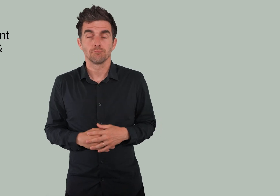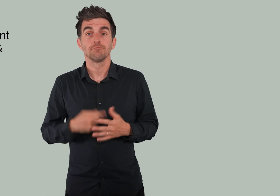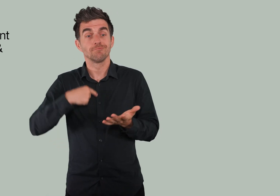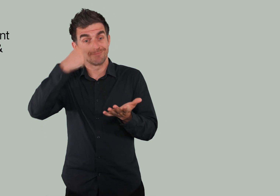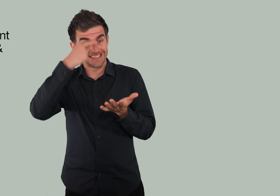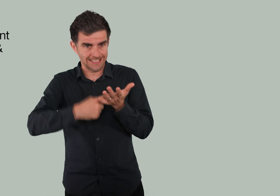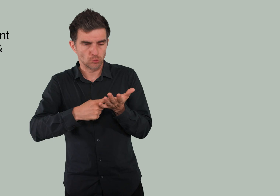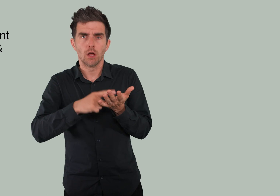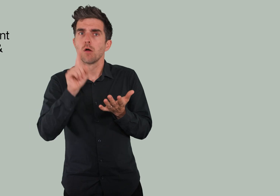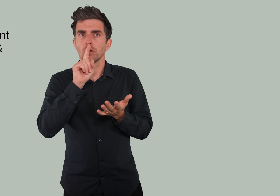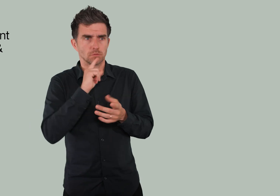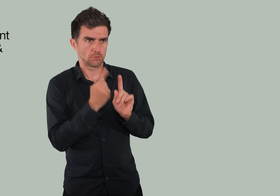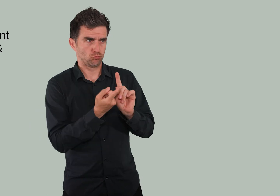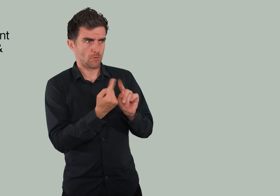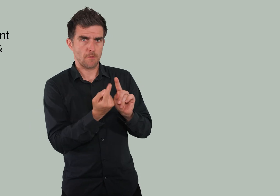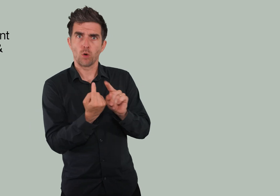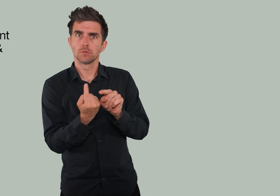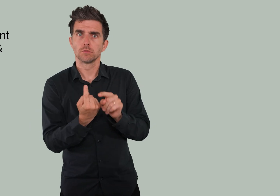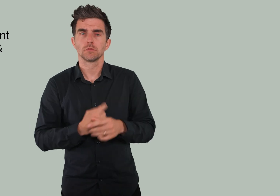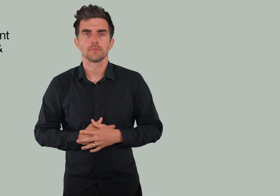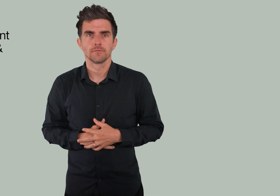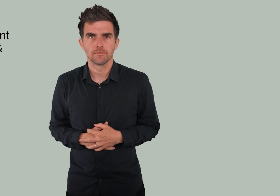Responses to the decision